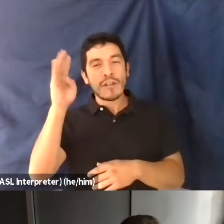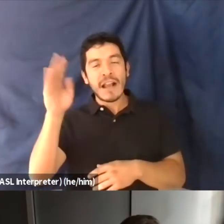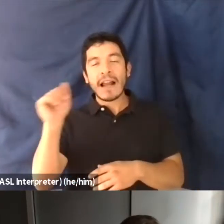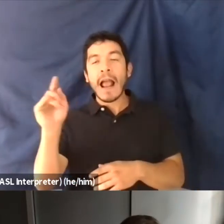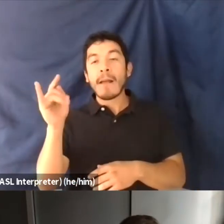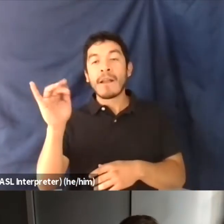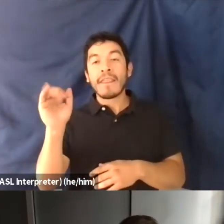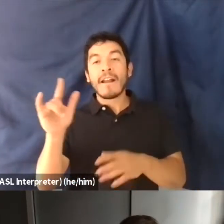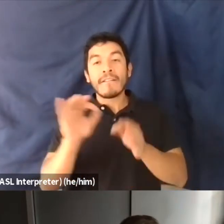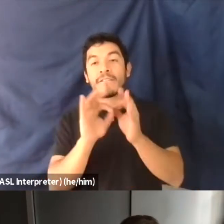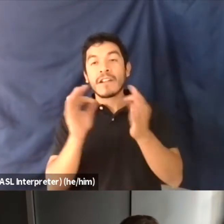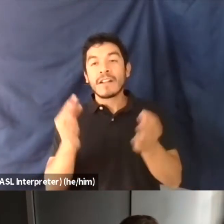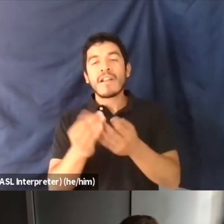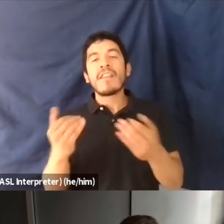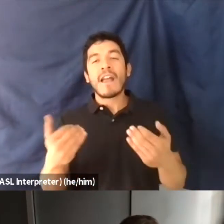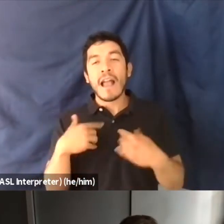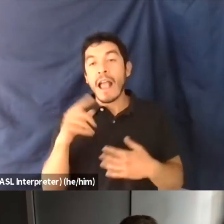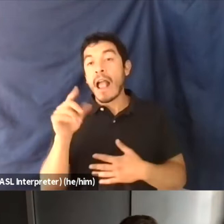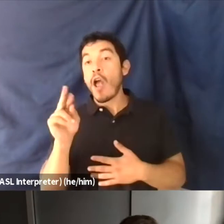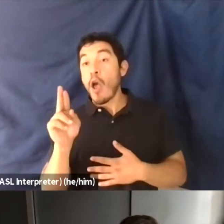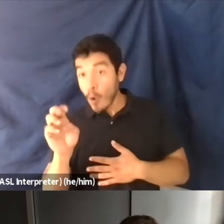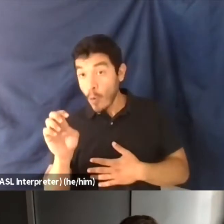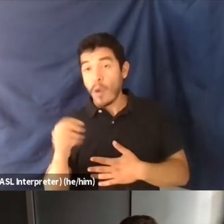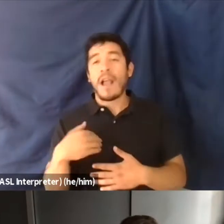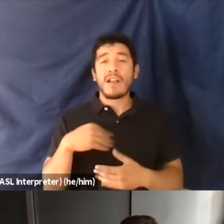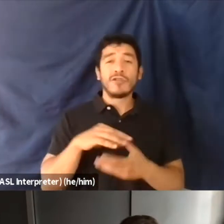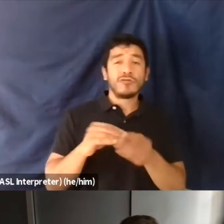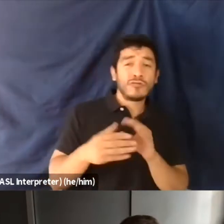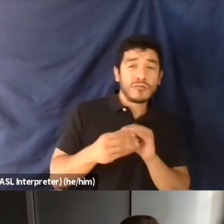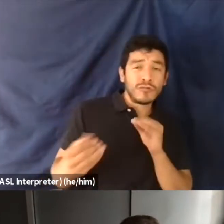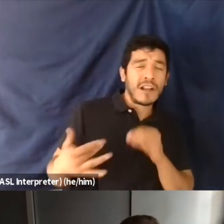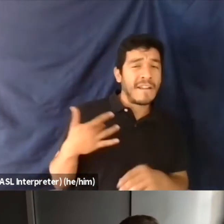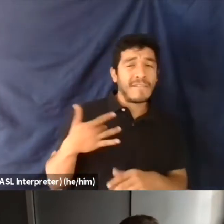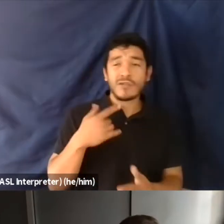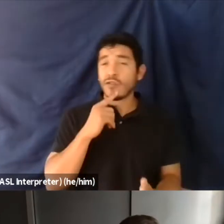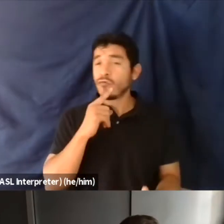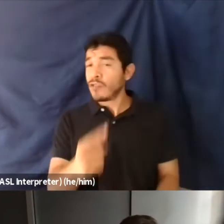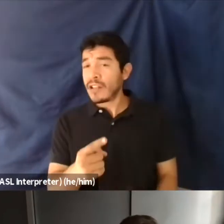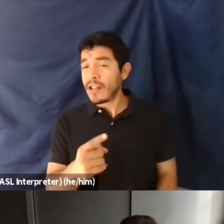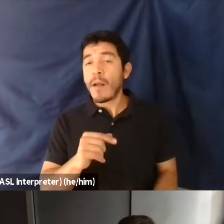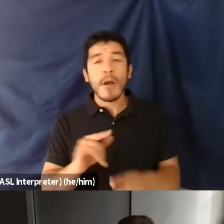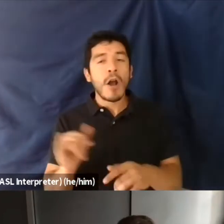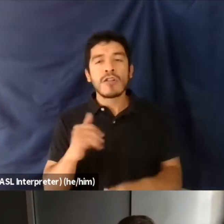that has a lore and has a story, and it feels so real, but it also feels so real, you know,